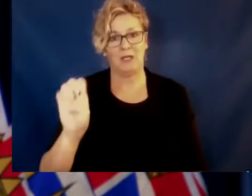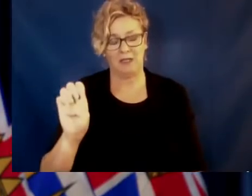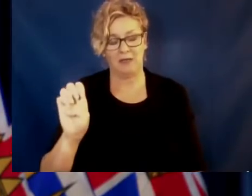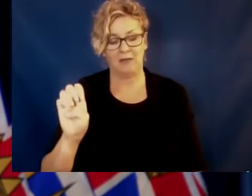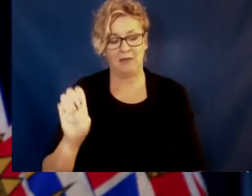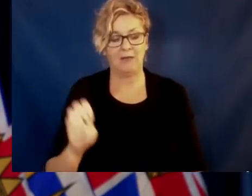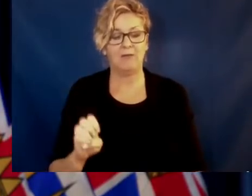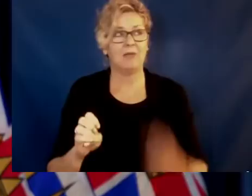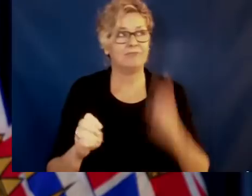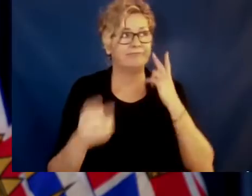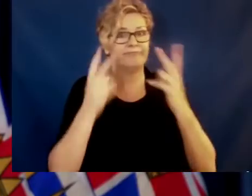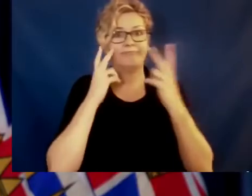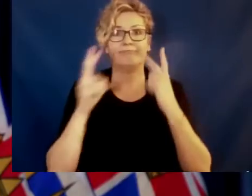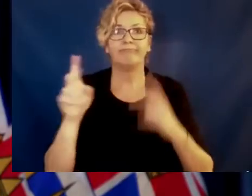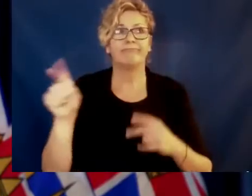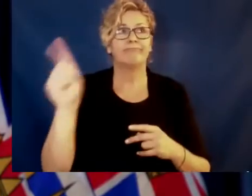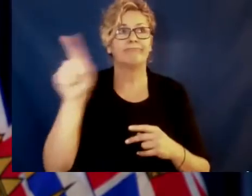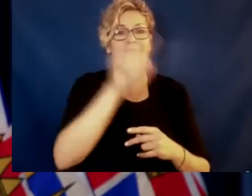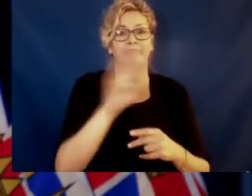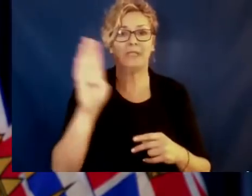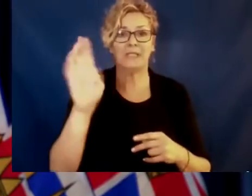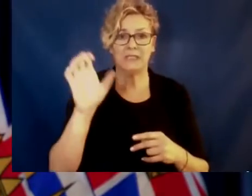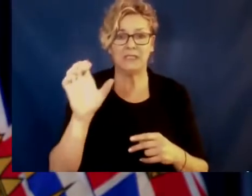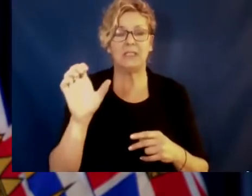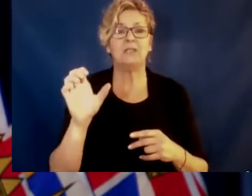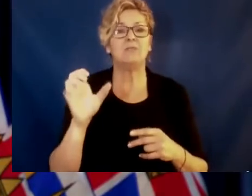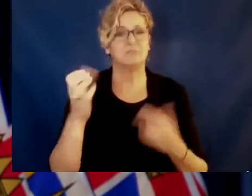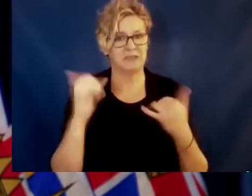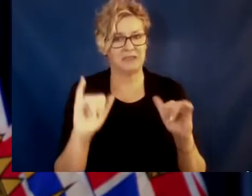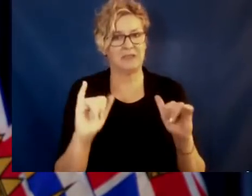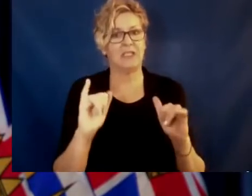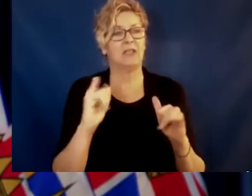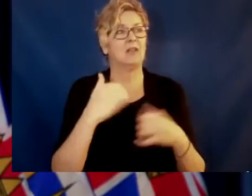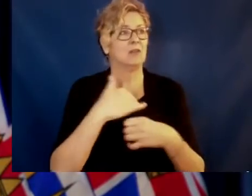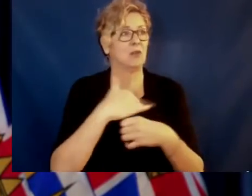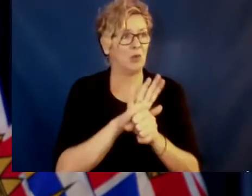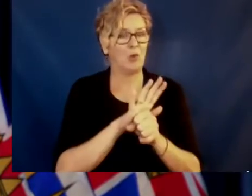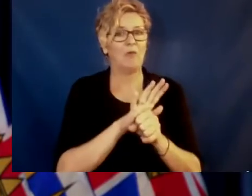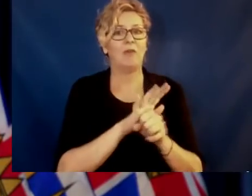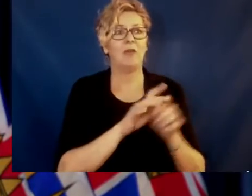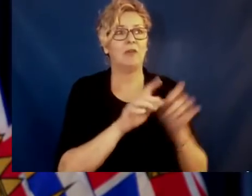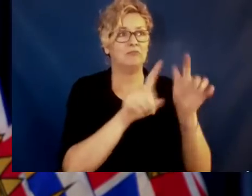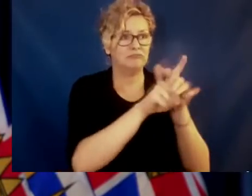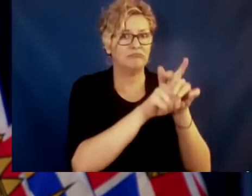of our province, and we know this is expected. This virus has not gone away, and